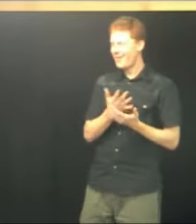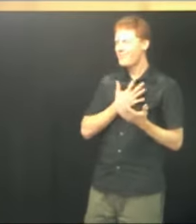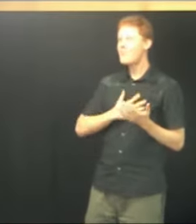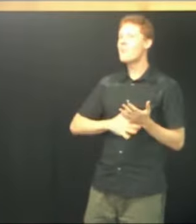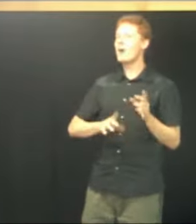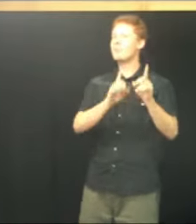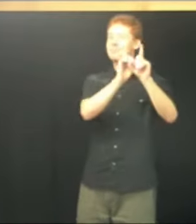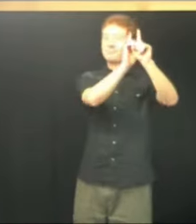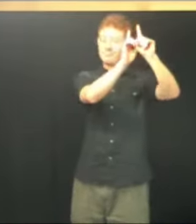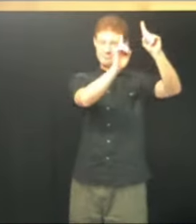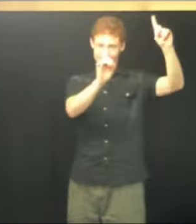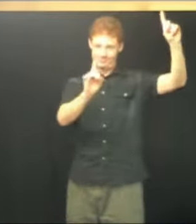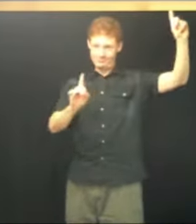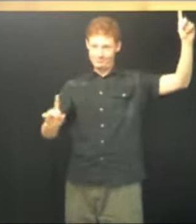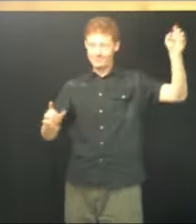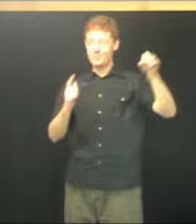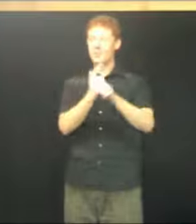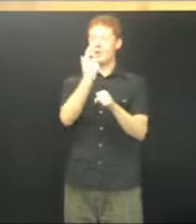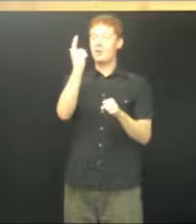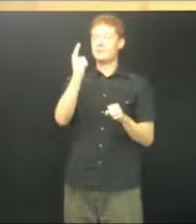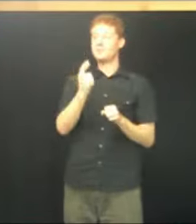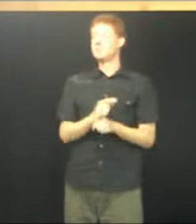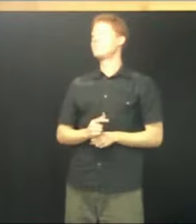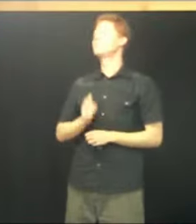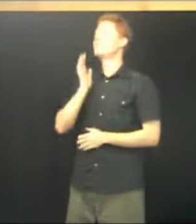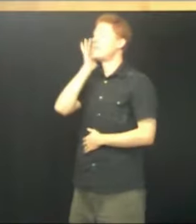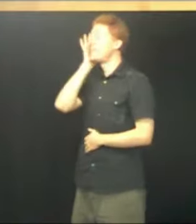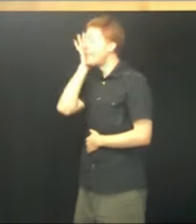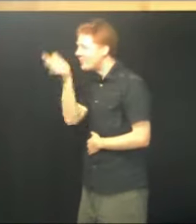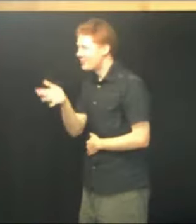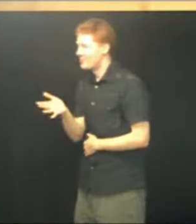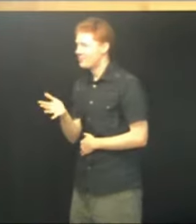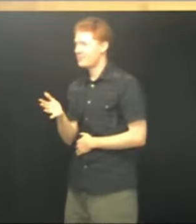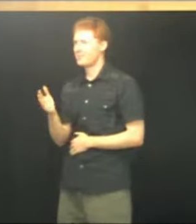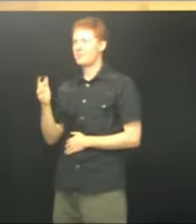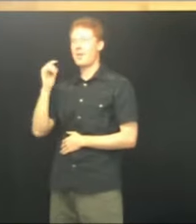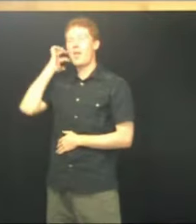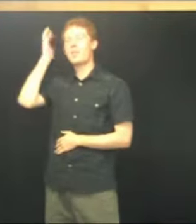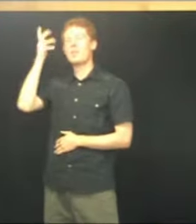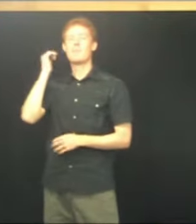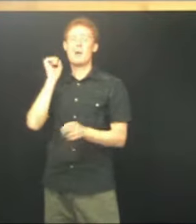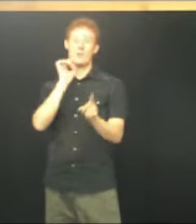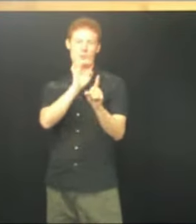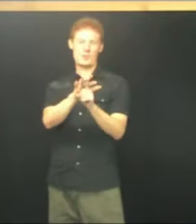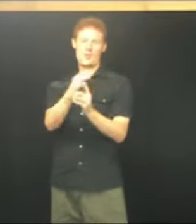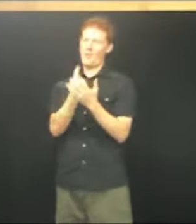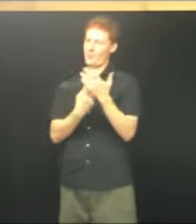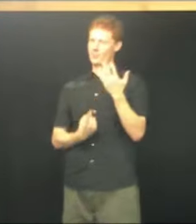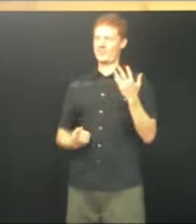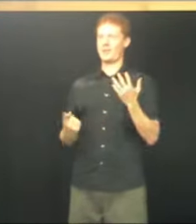So, if you want to stray from God be selfish, and only think about yourself